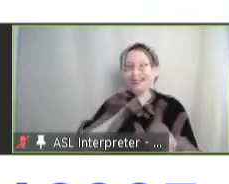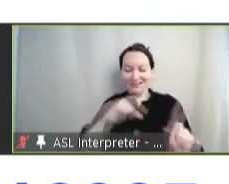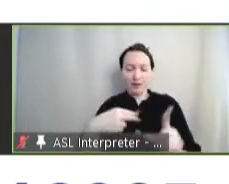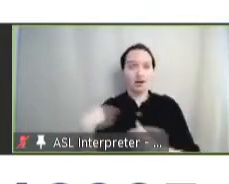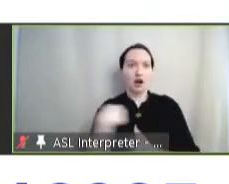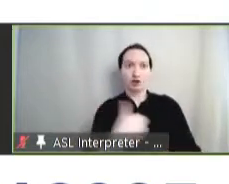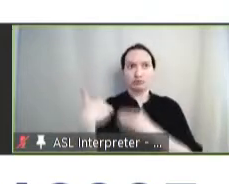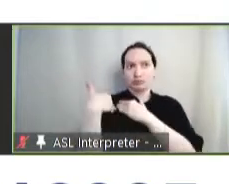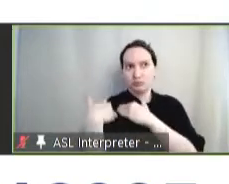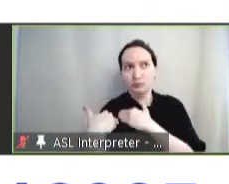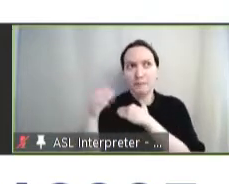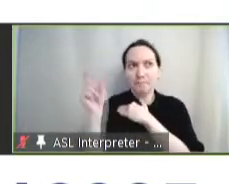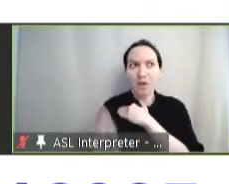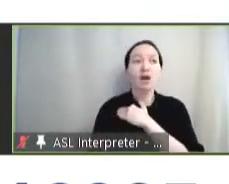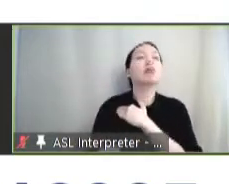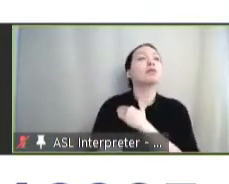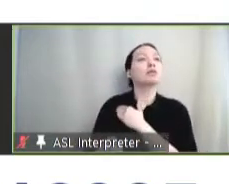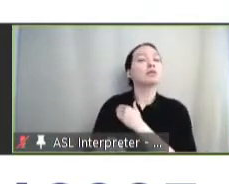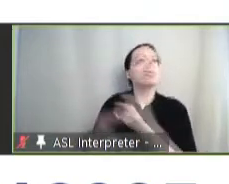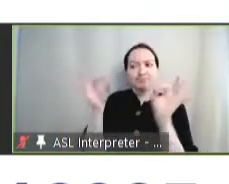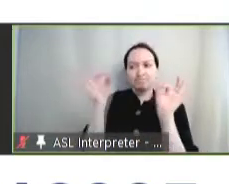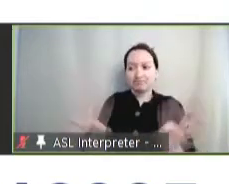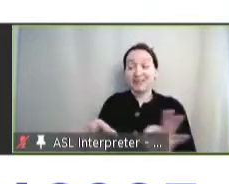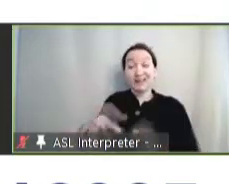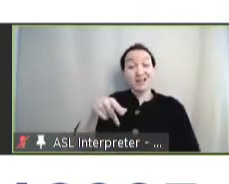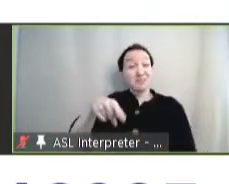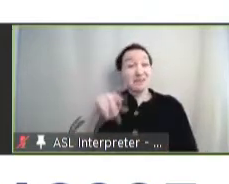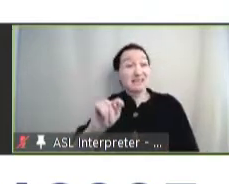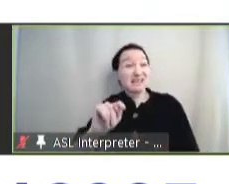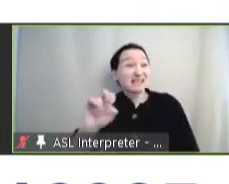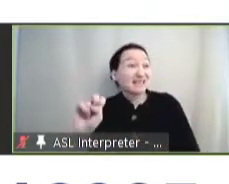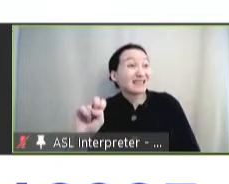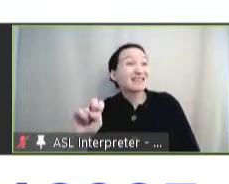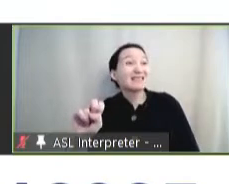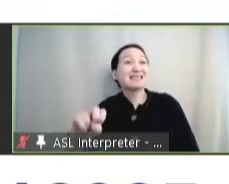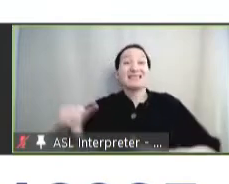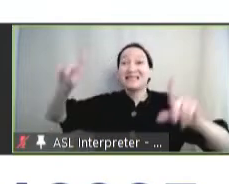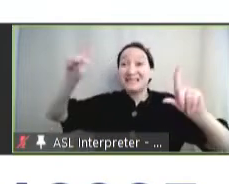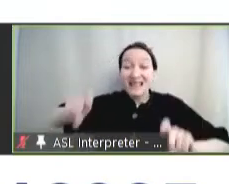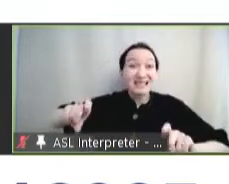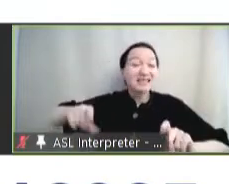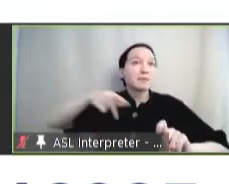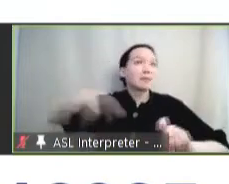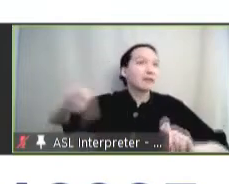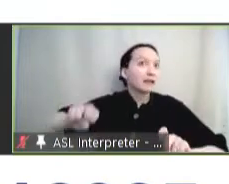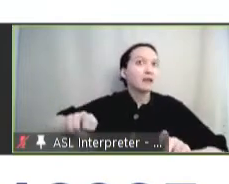and to determine whether you know, whether it's PPE, tests, vaccine, therapeutics, whatever other